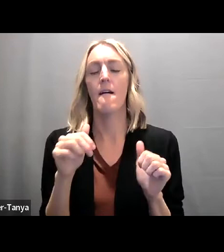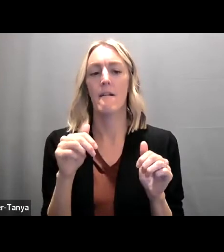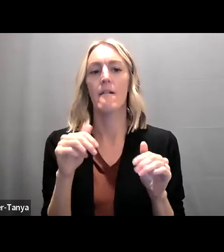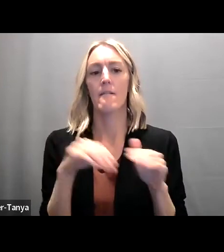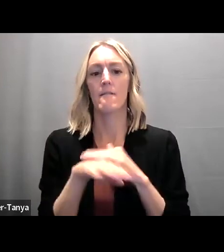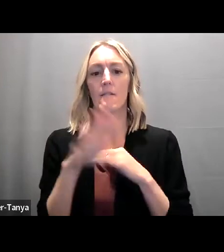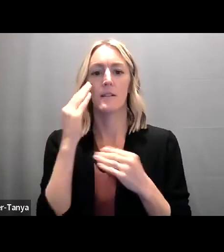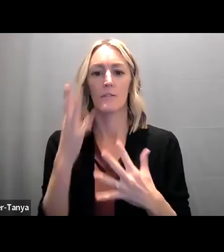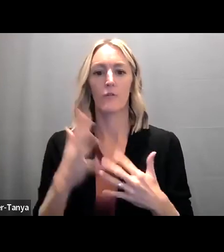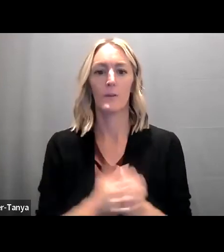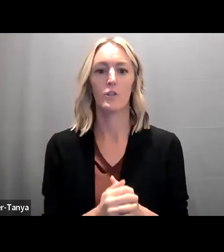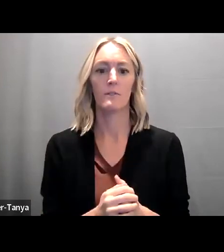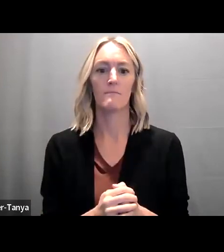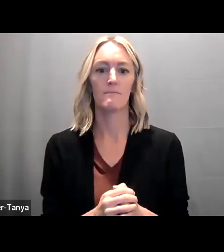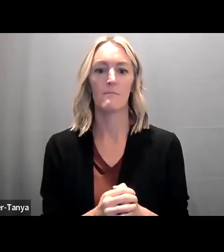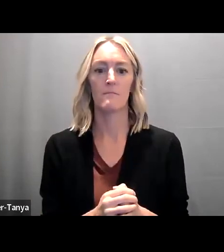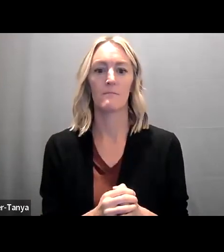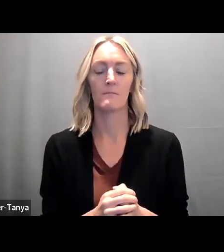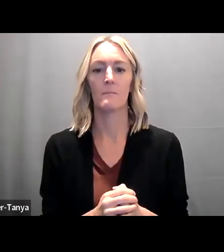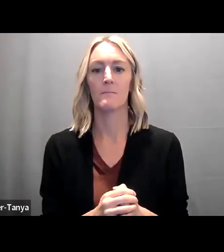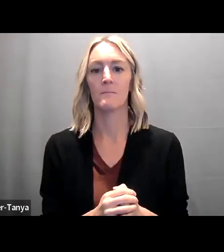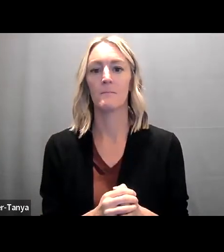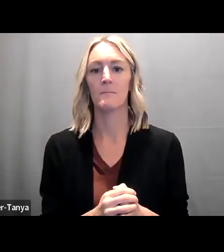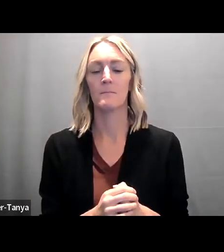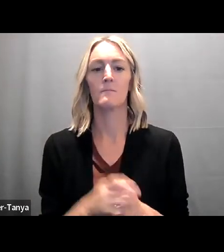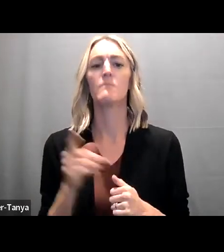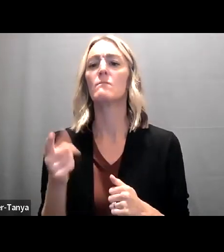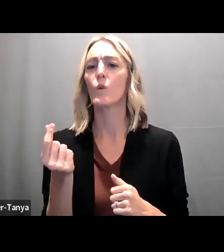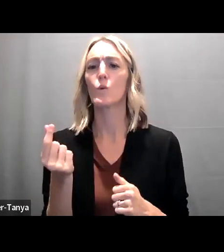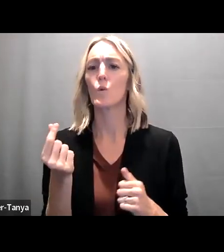And then, once you have this information, what do you do next to promote those rules